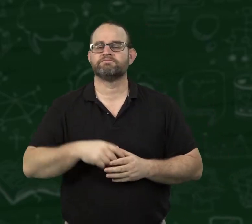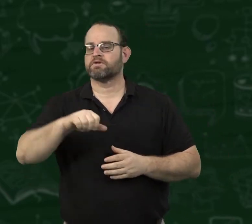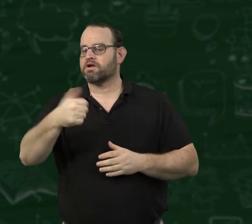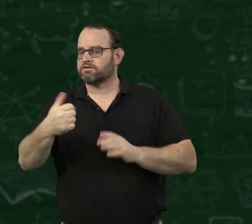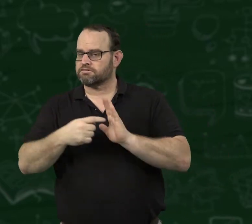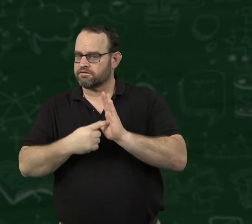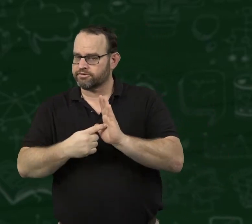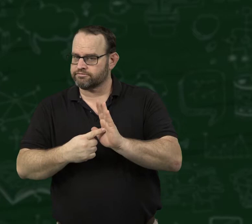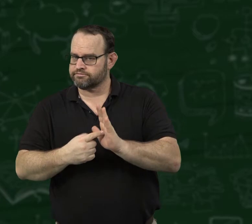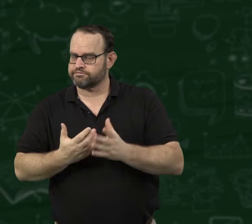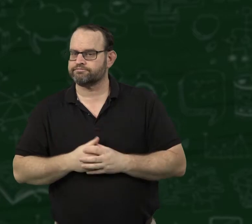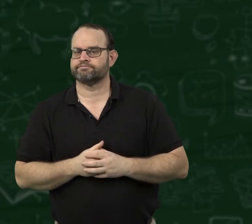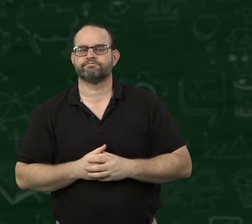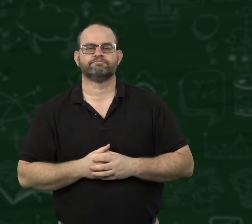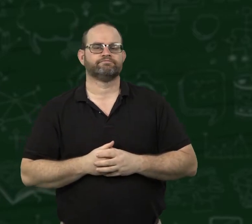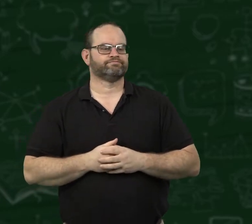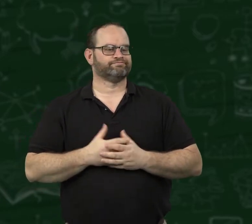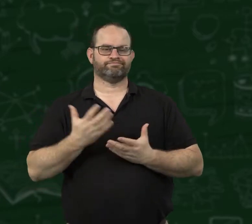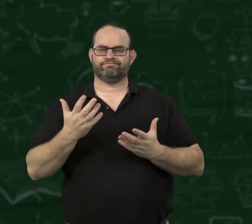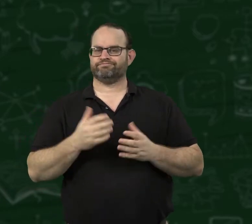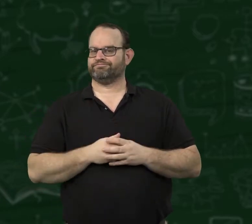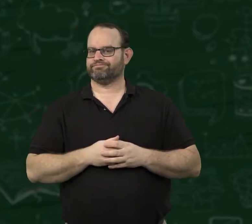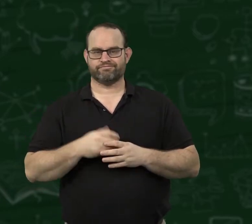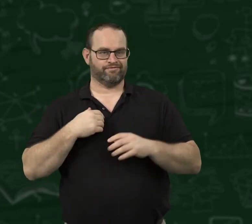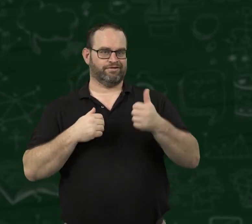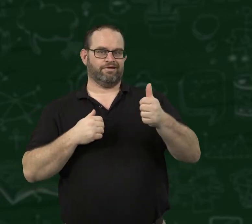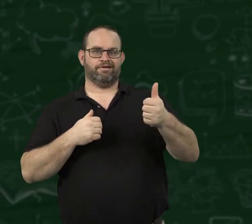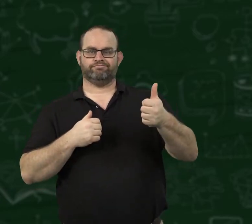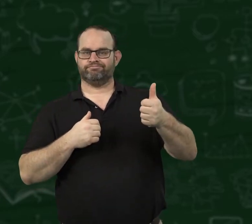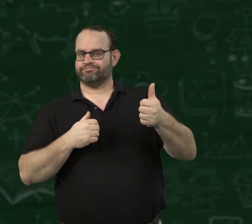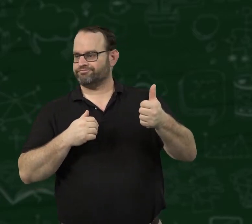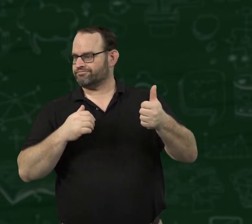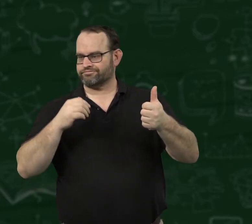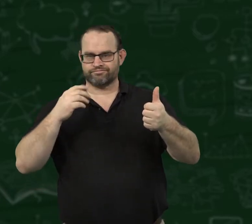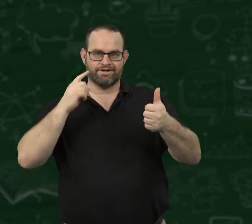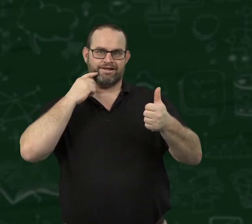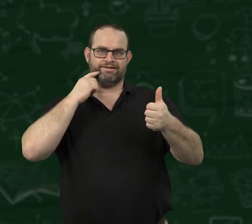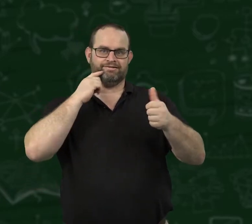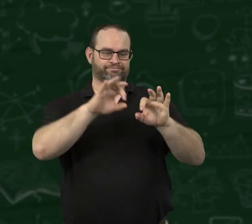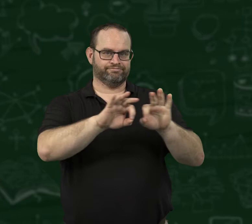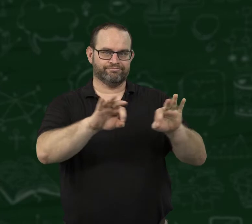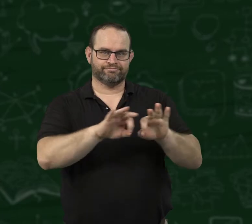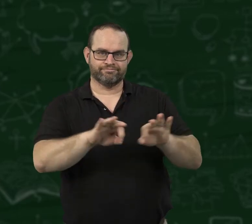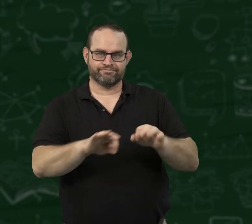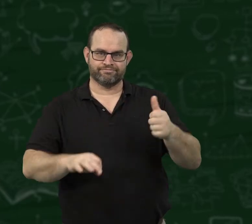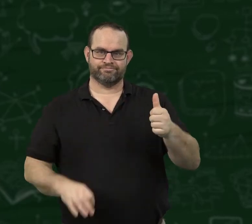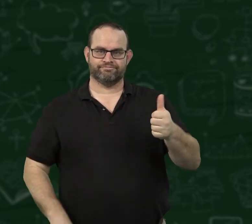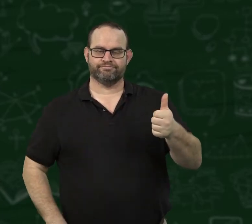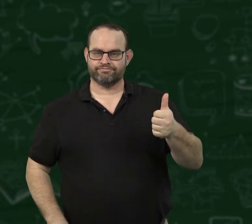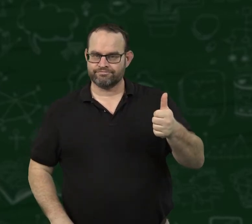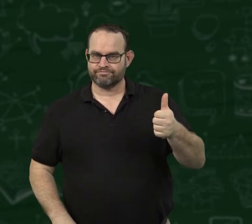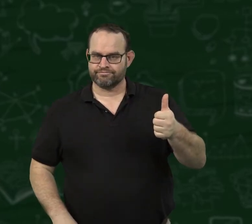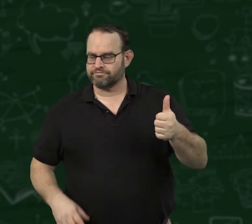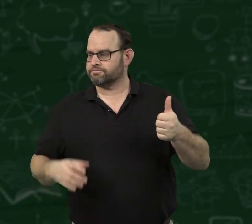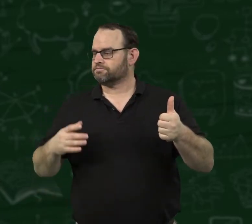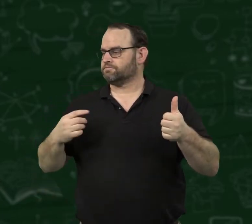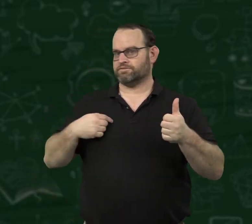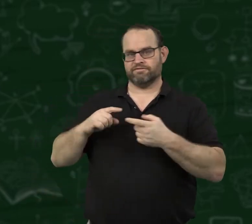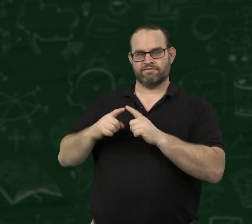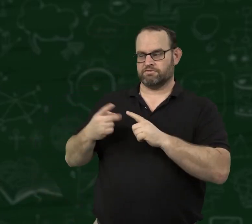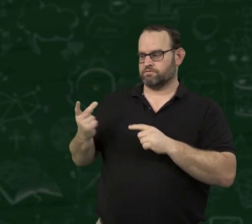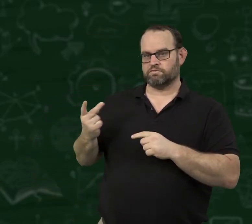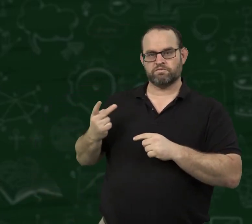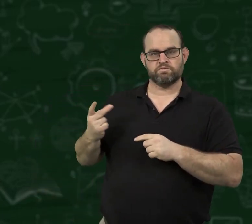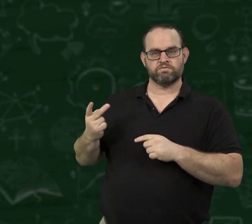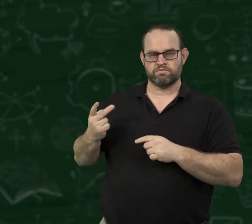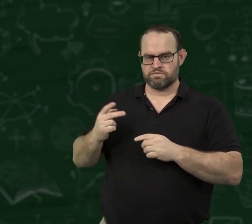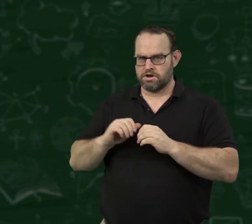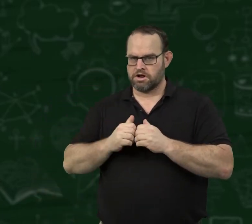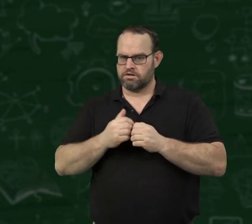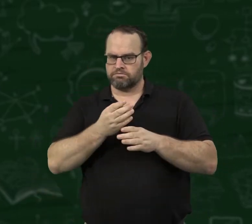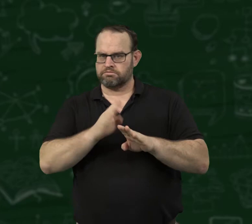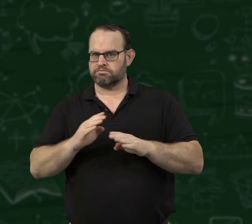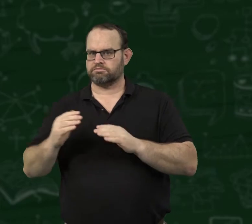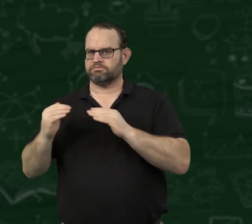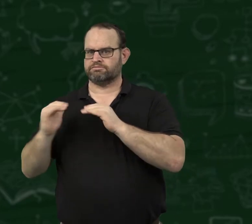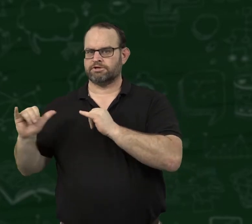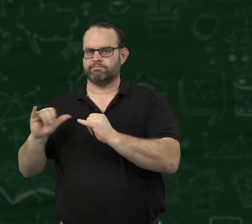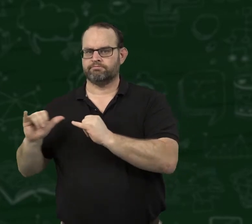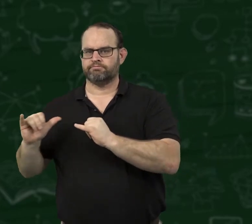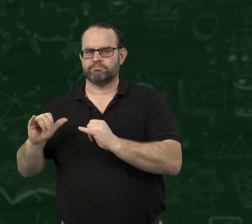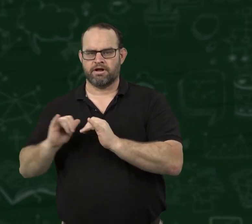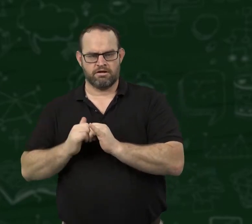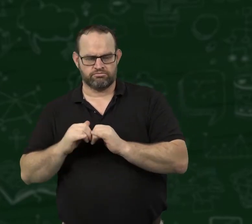Another example would be if you had 10 pieces of candy to split equally between you and a friend.